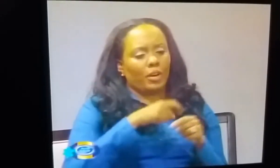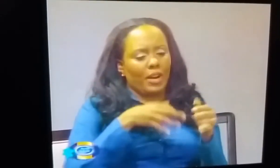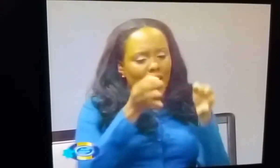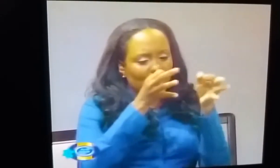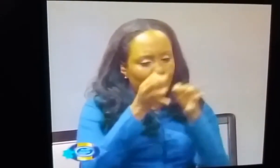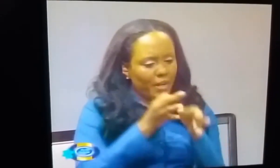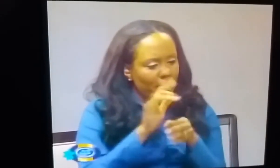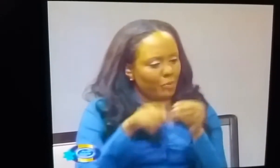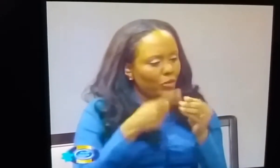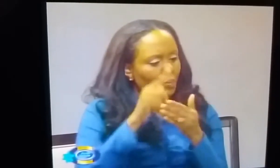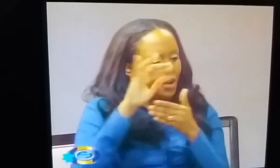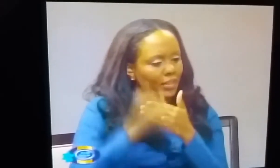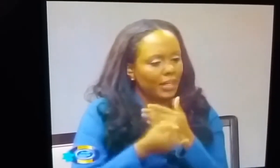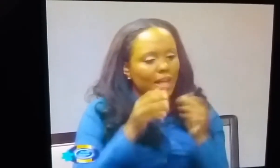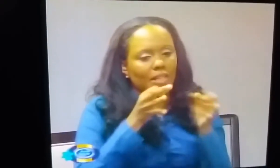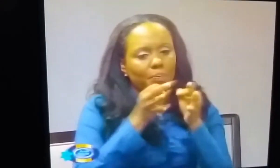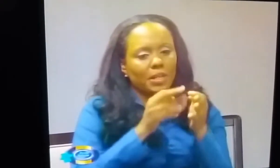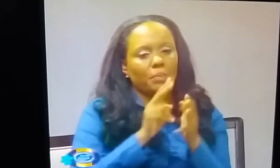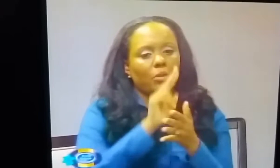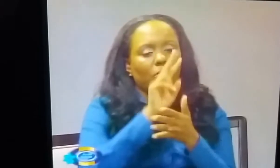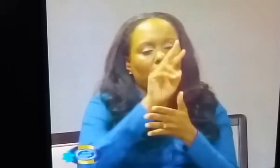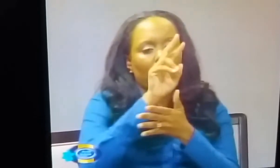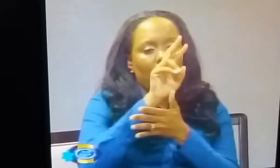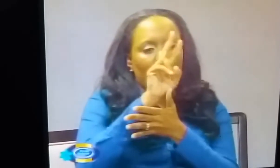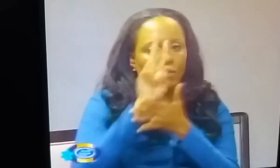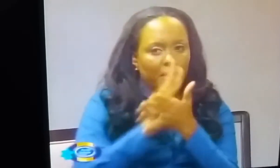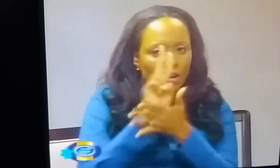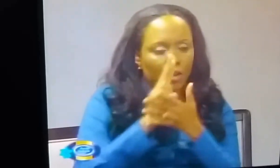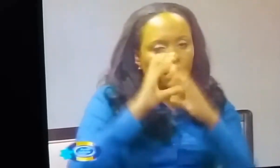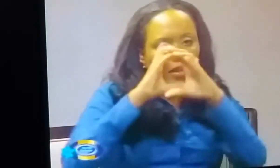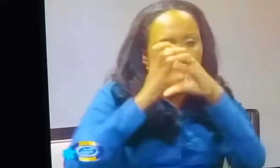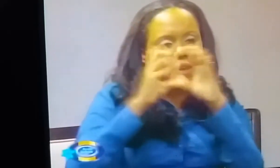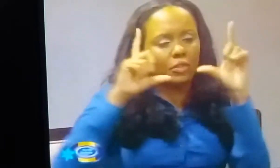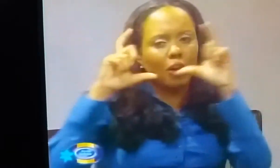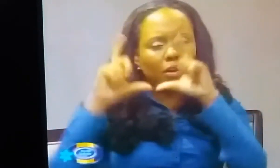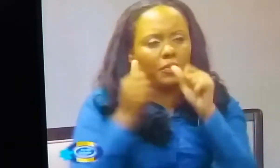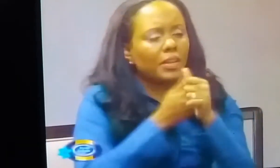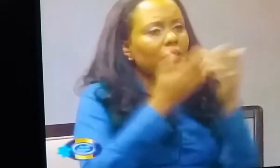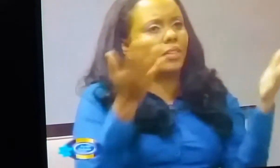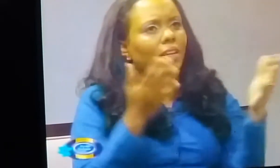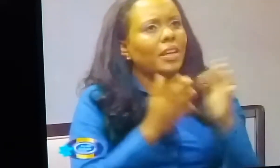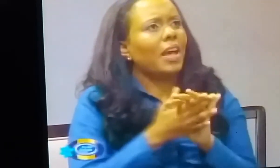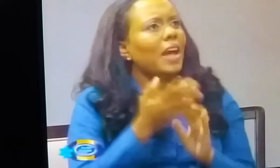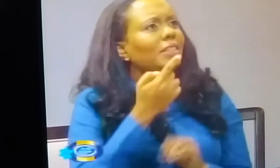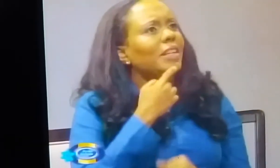were explaining about the project I spend about videography and photography and everything I said